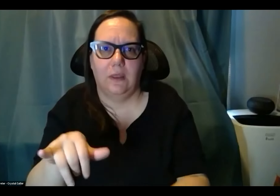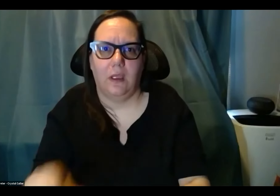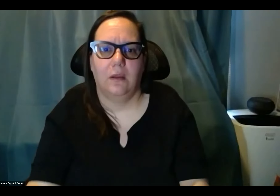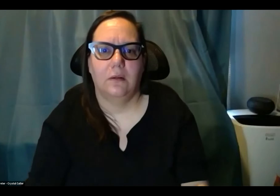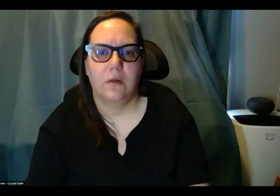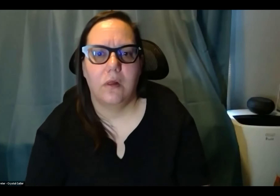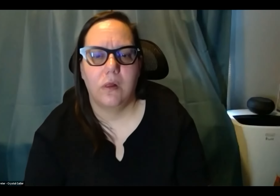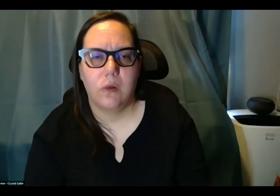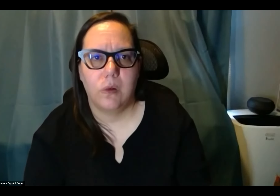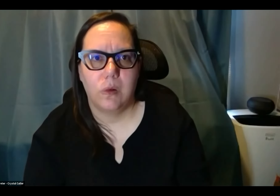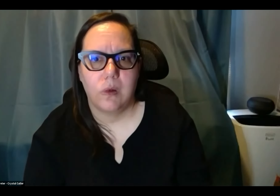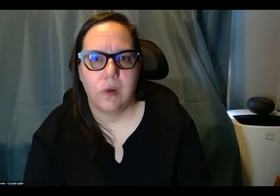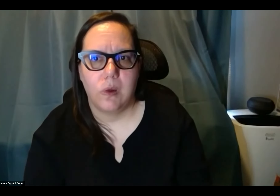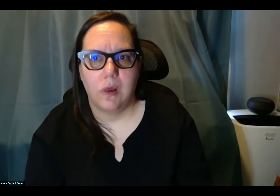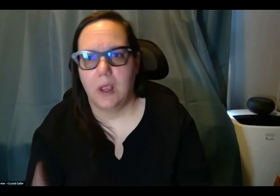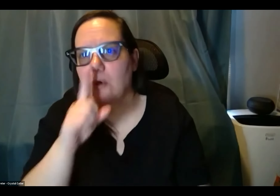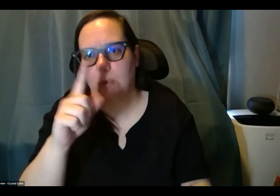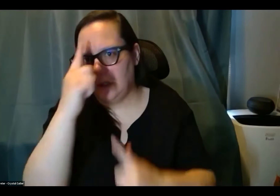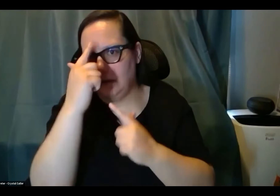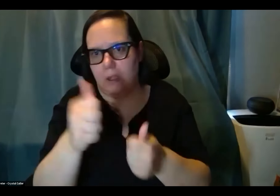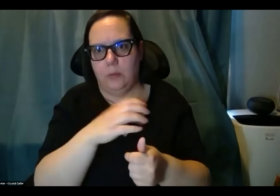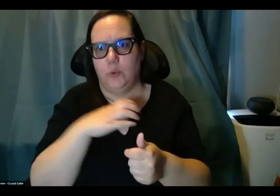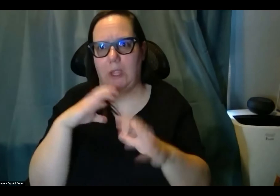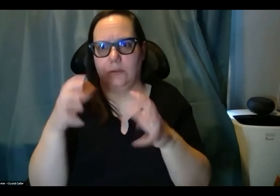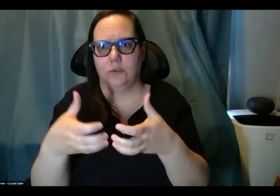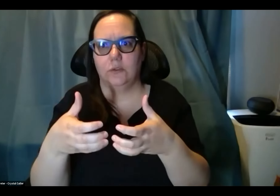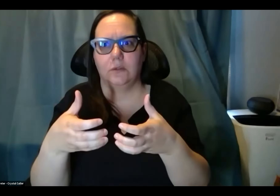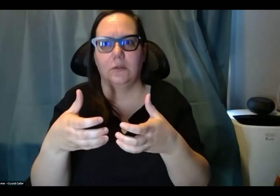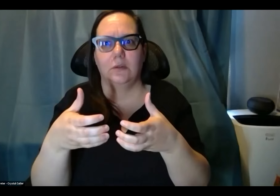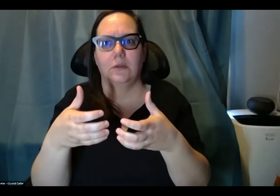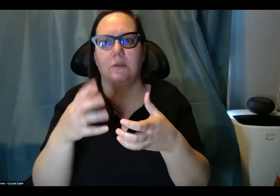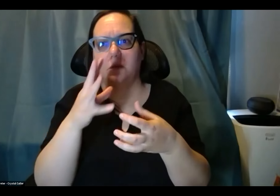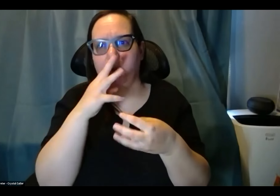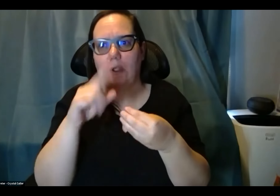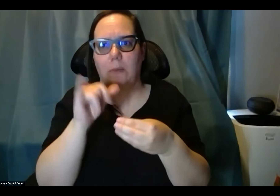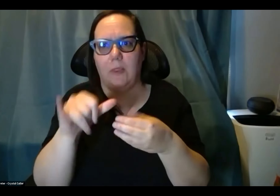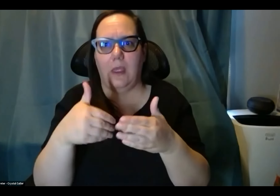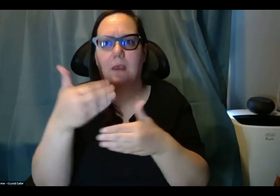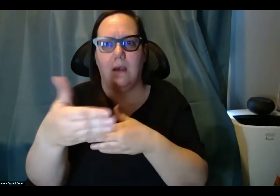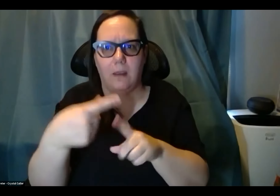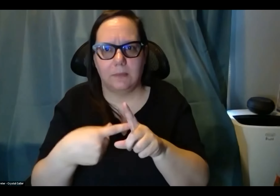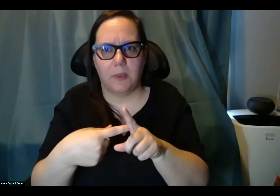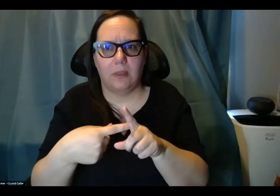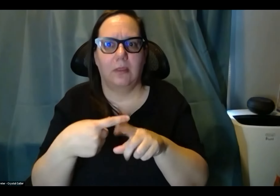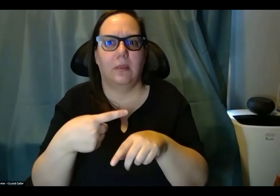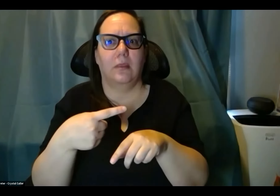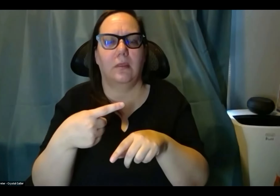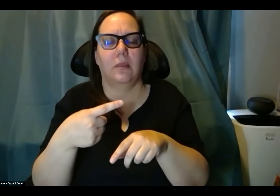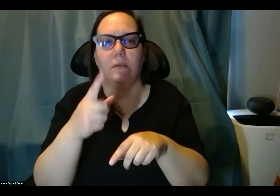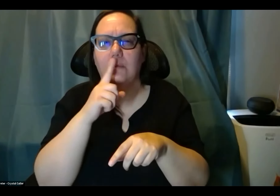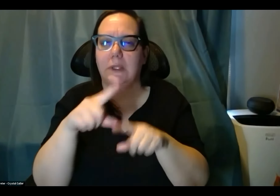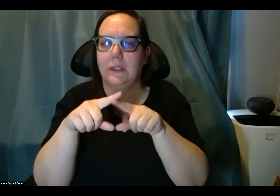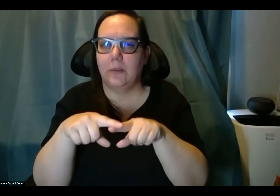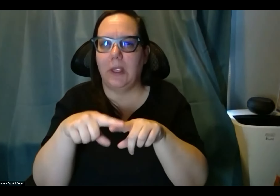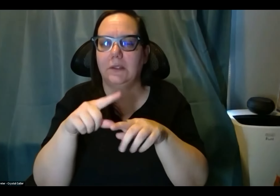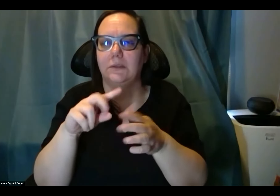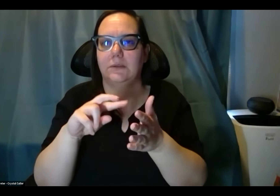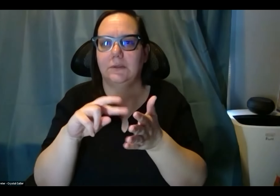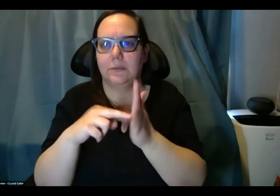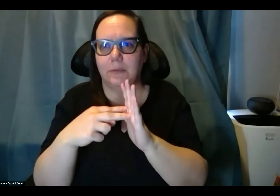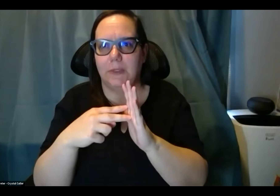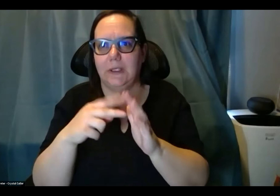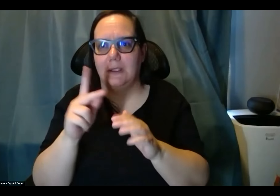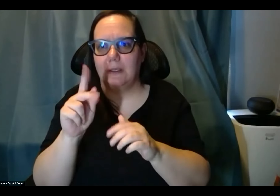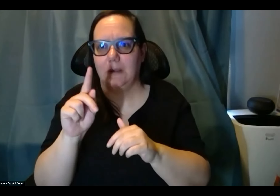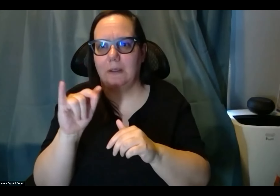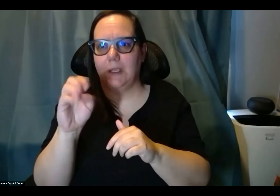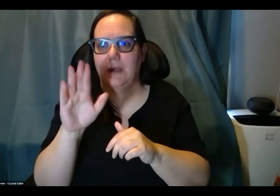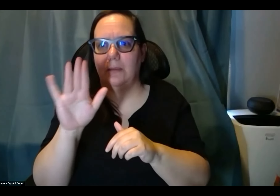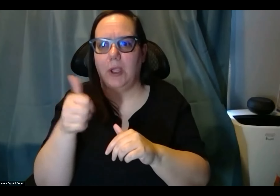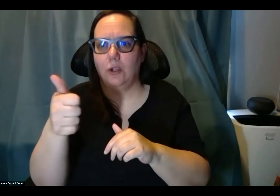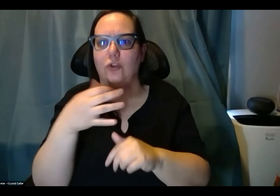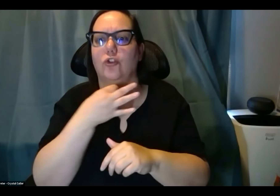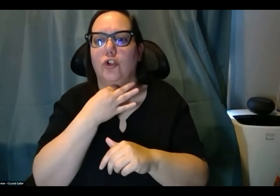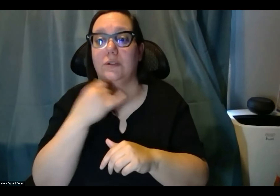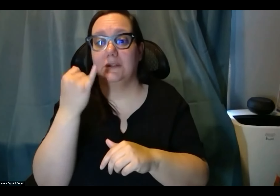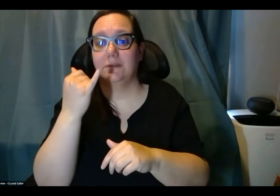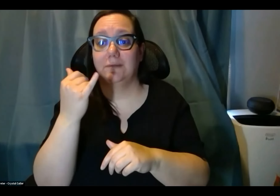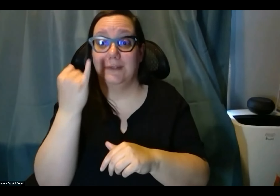about that next month. It depends what you mean curious and what your question if I can